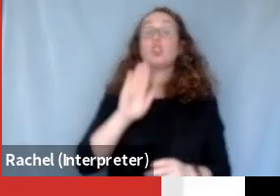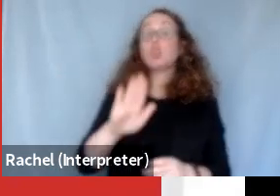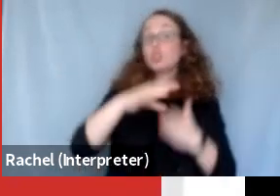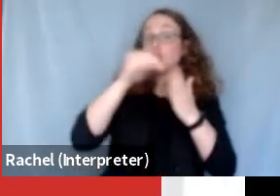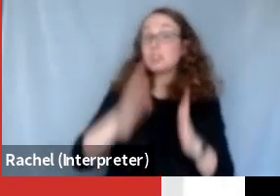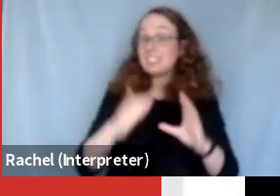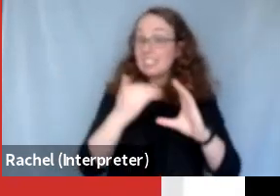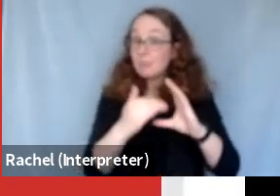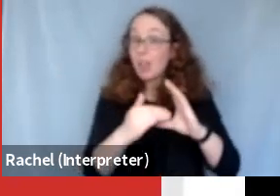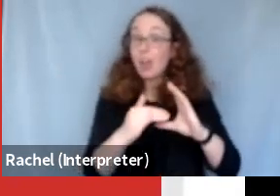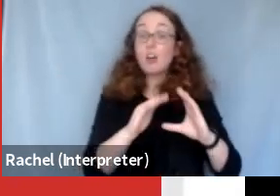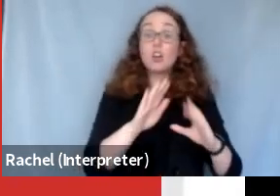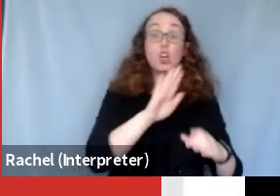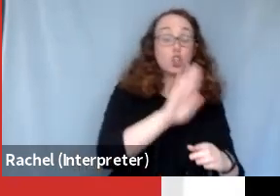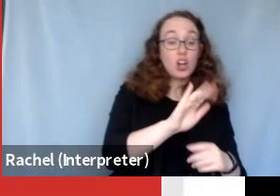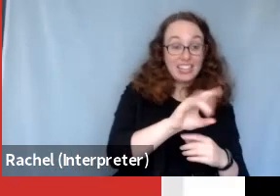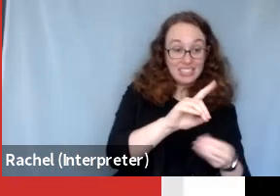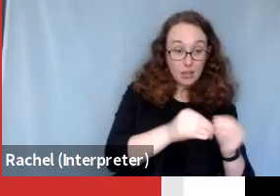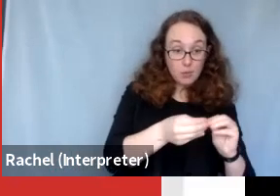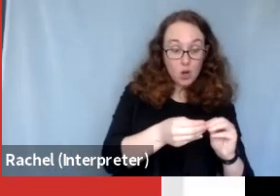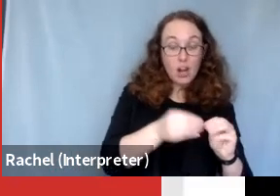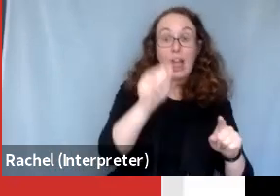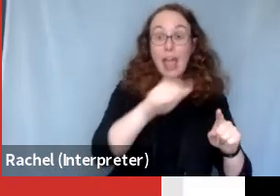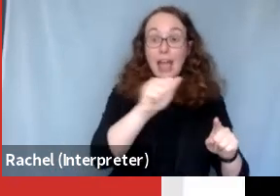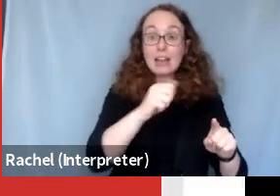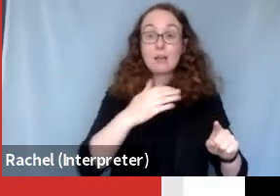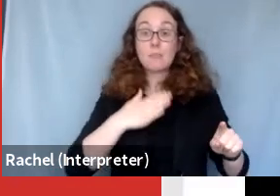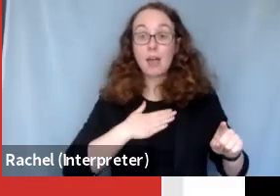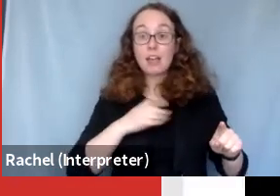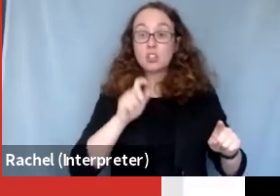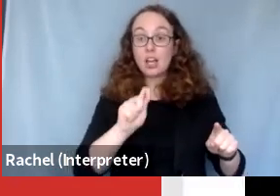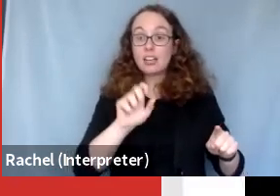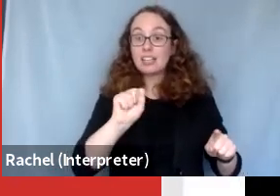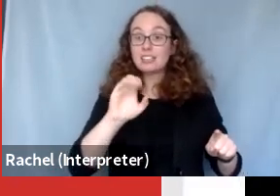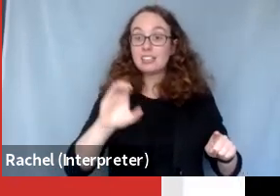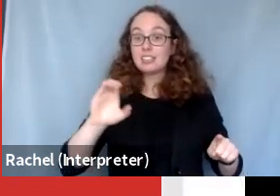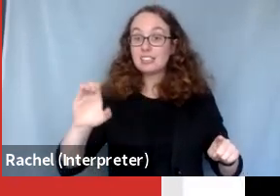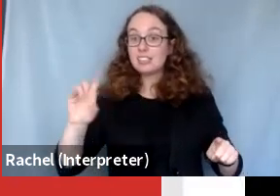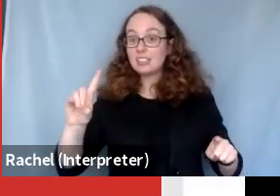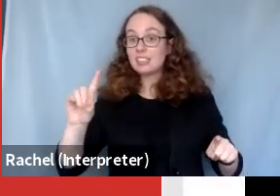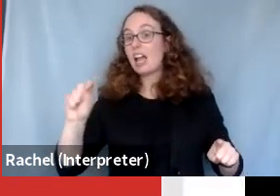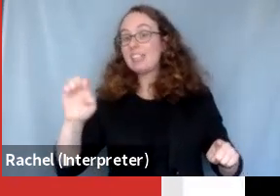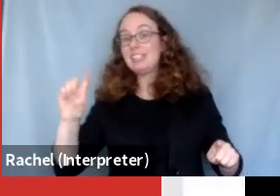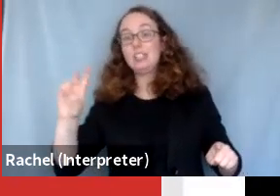at my.scccd.edu. So I'll go ahead and put that in the